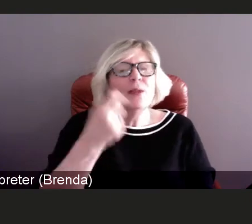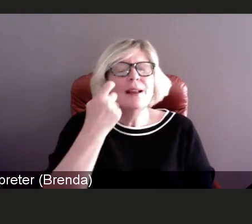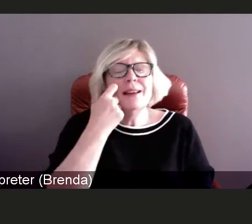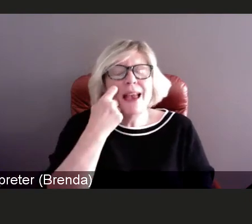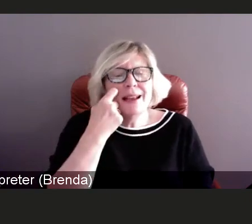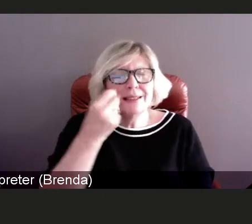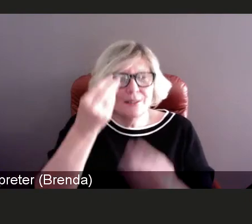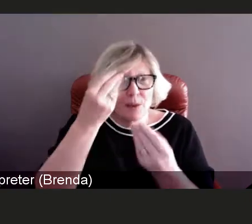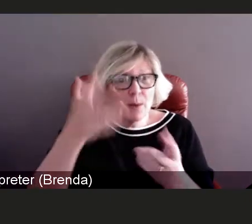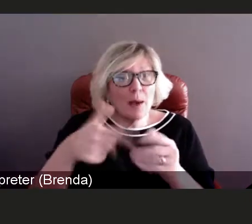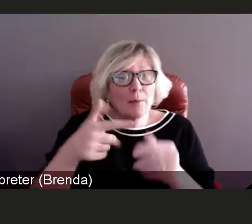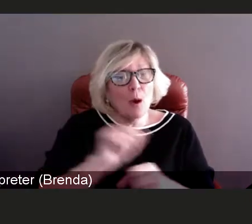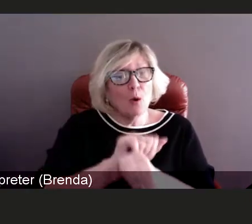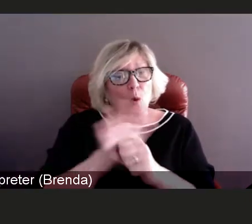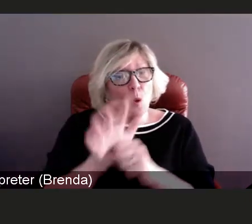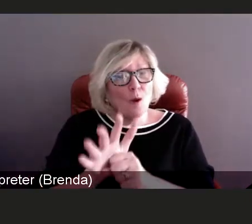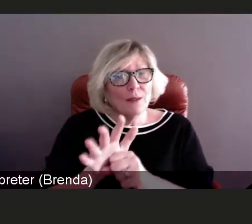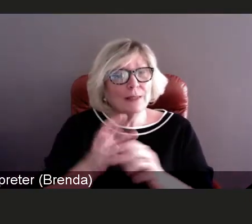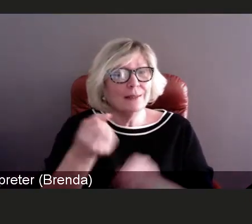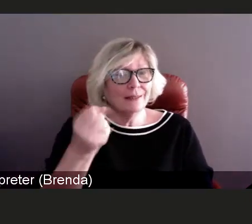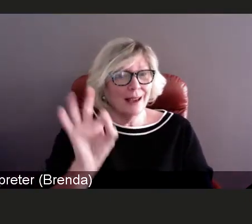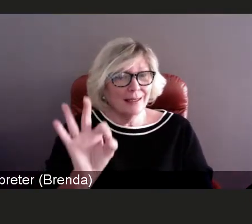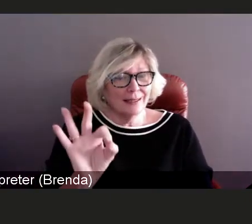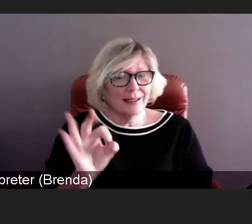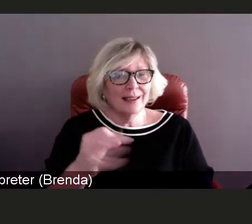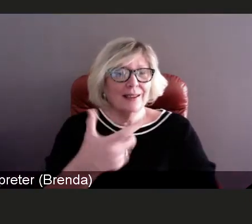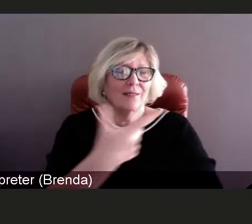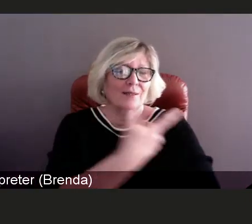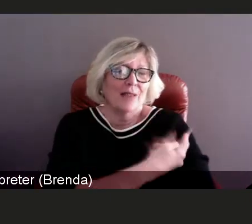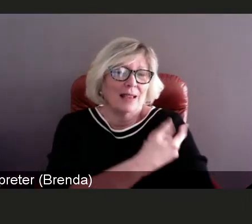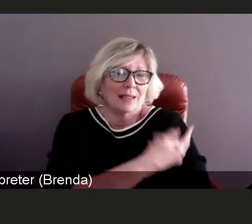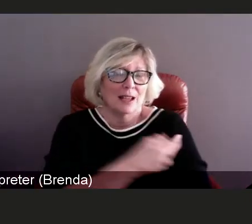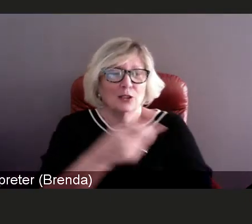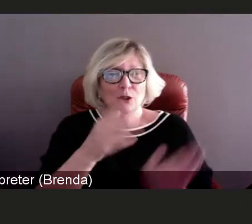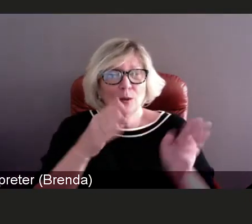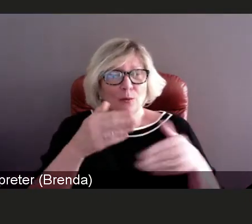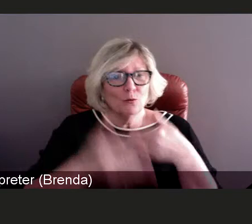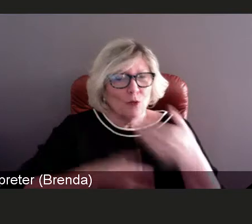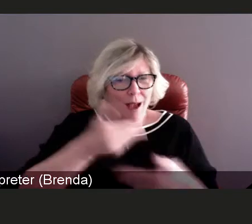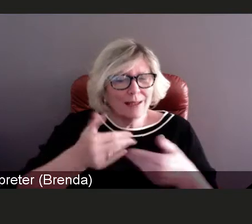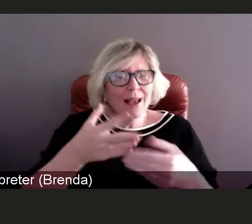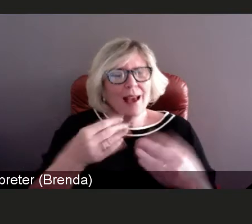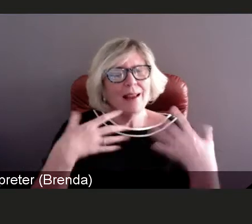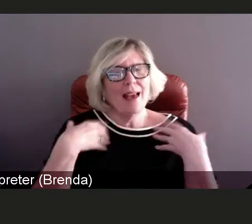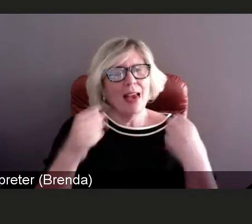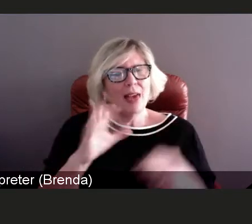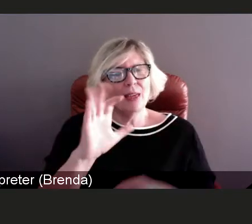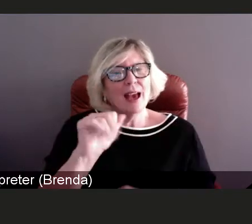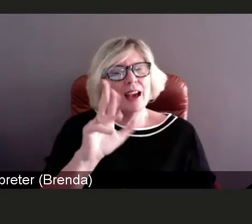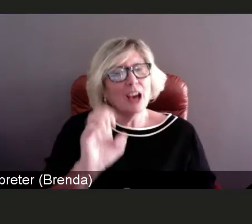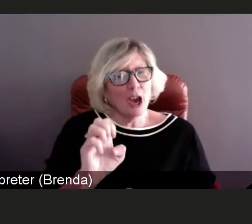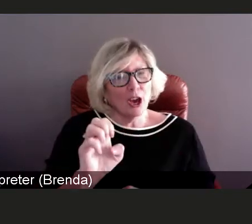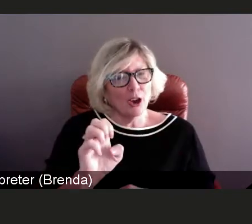about COVID-19, the vaccination process and healthcare as it stands today here